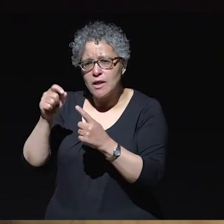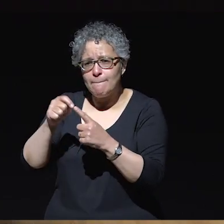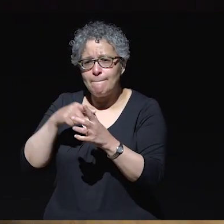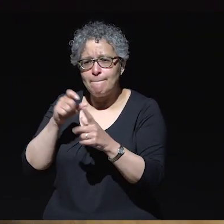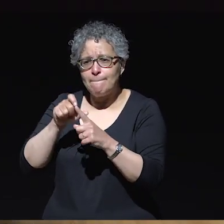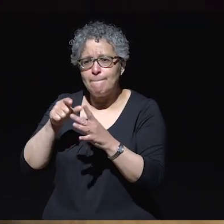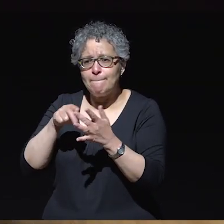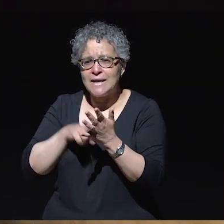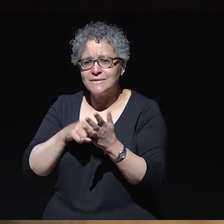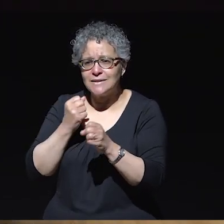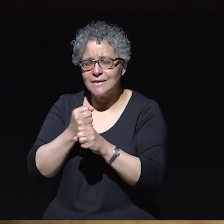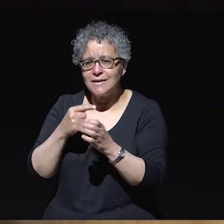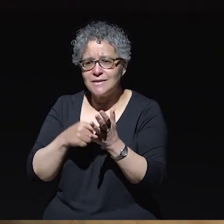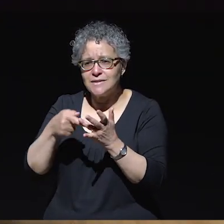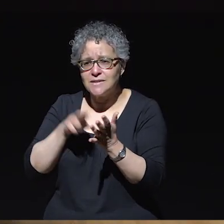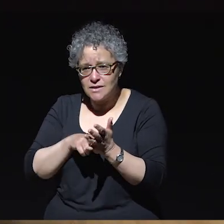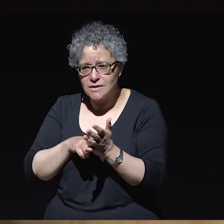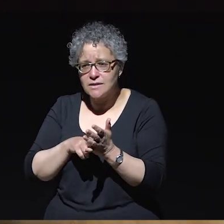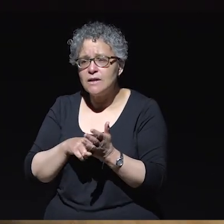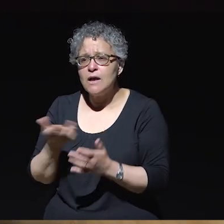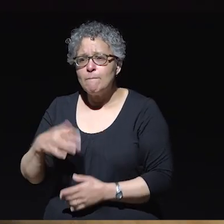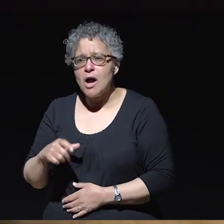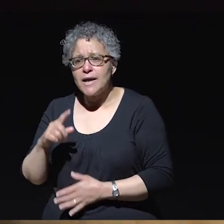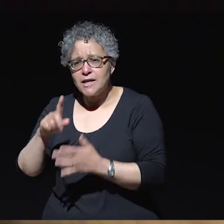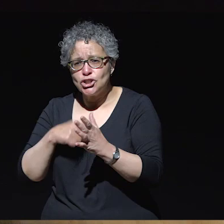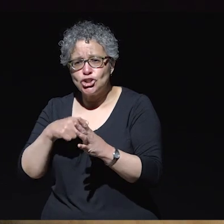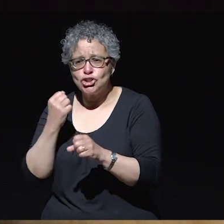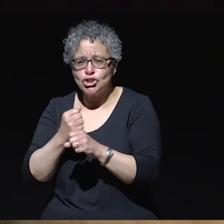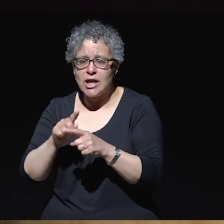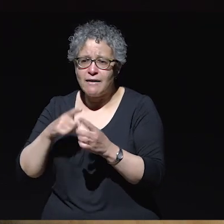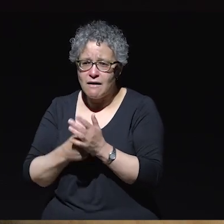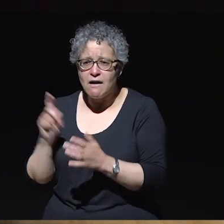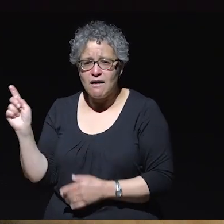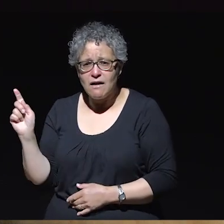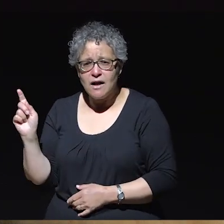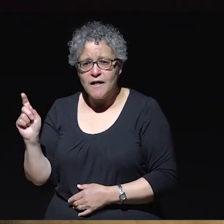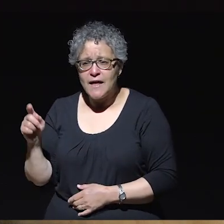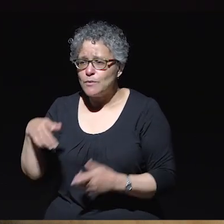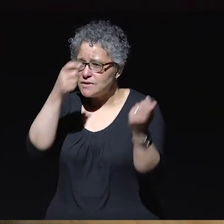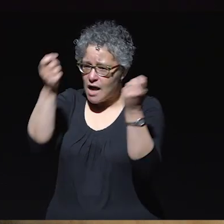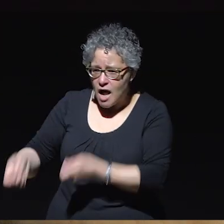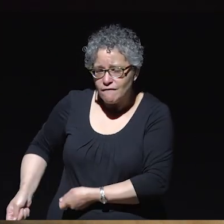I've forgotten his first two names, oh, Charles Sargeant Jagger, which actually was unveiled in November of 1922.